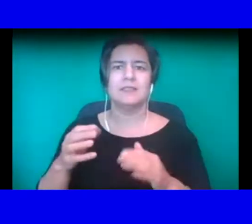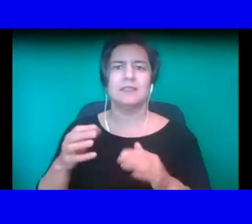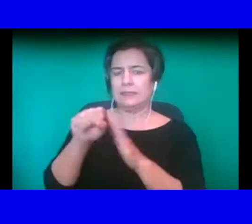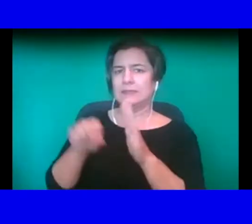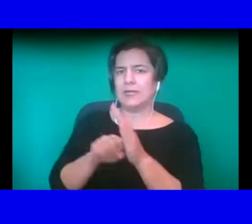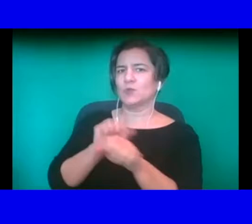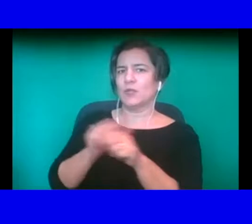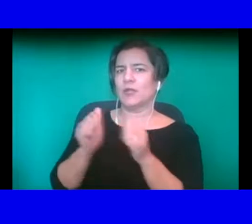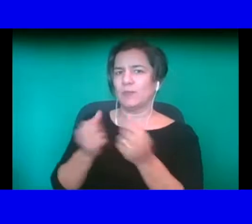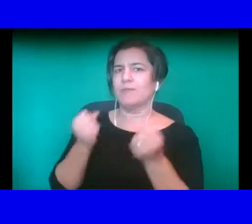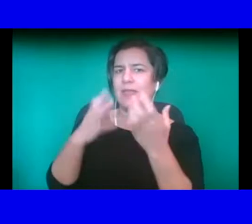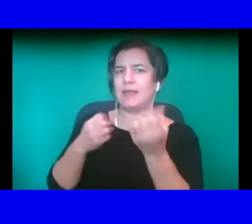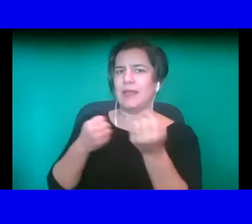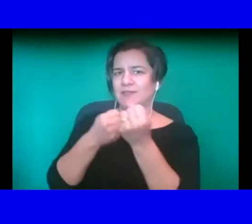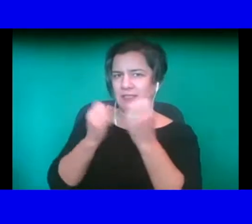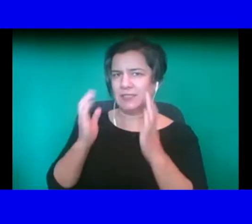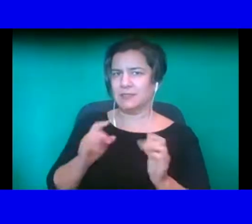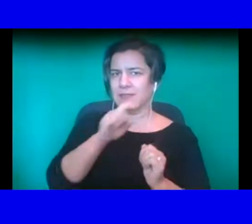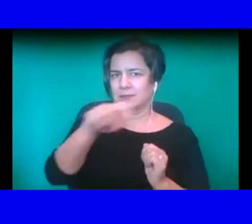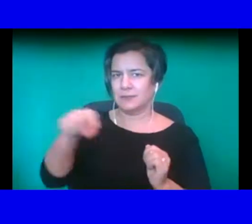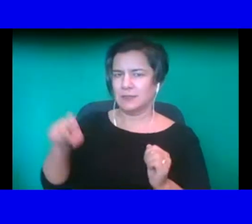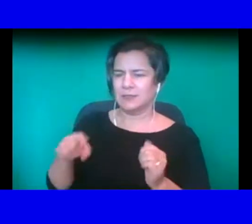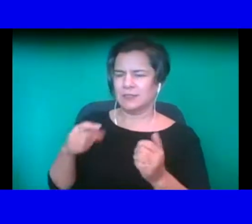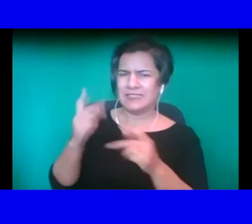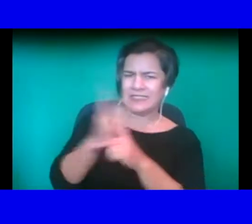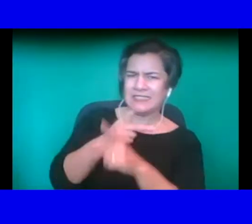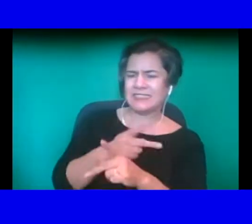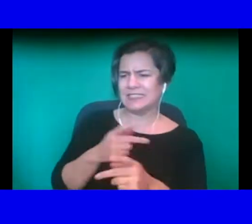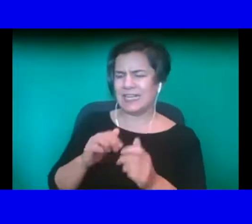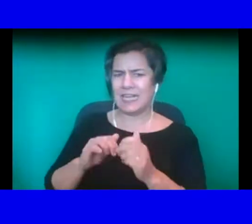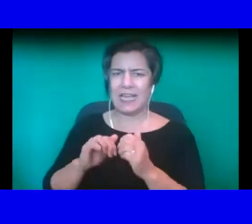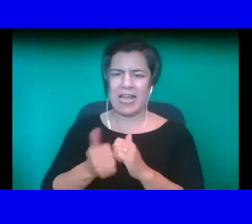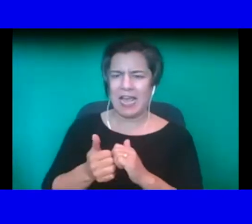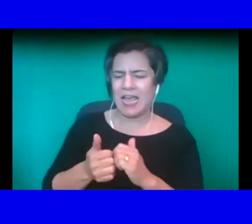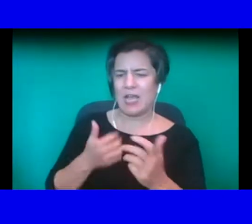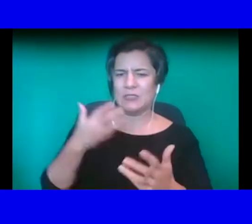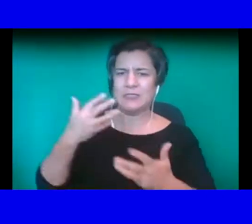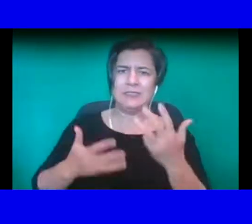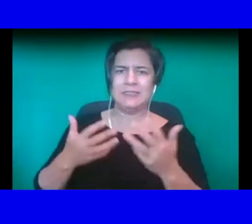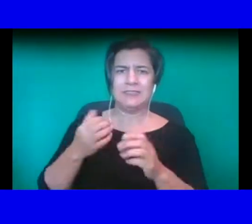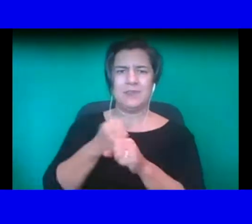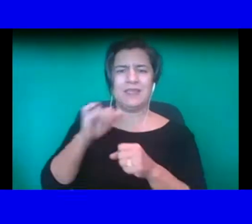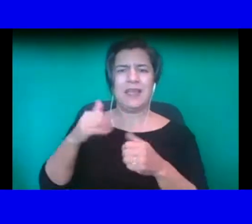We are trying to figure out ways to make it as simple and efficient as possible for people